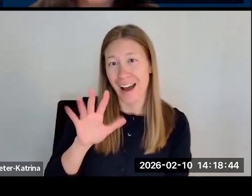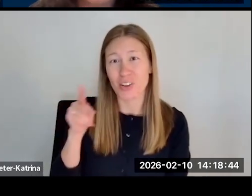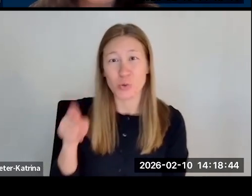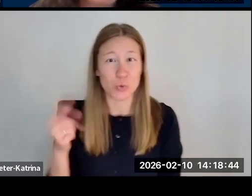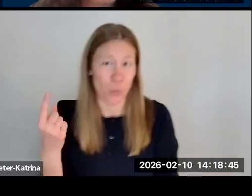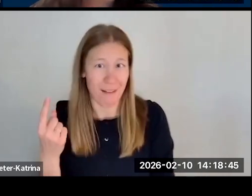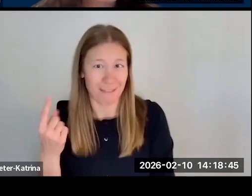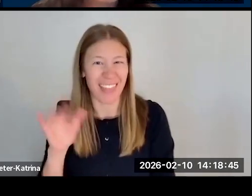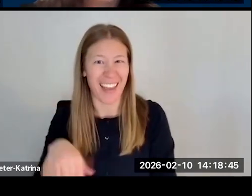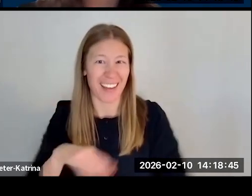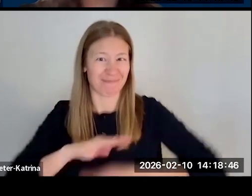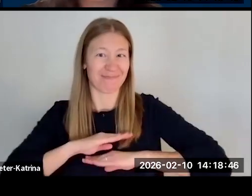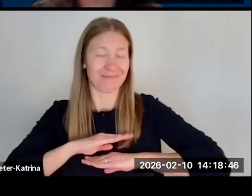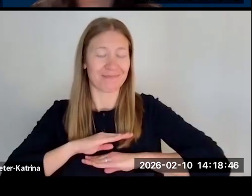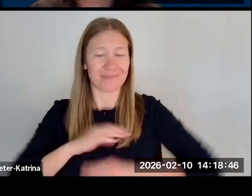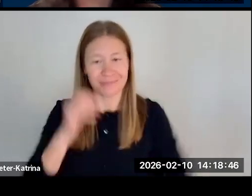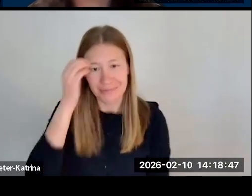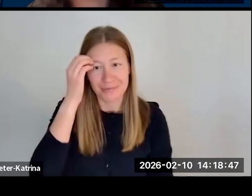to meet in general.